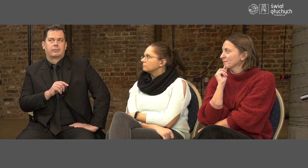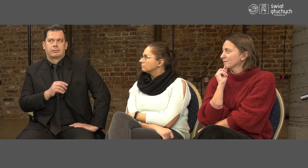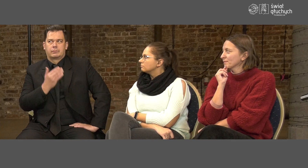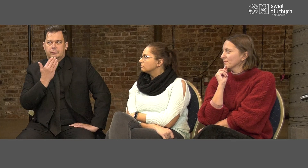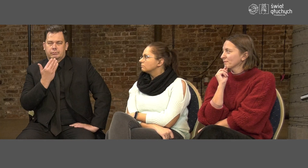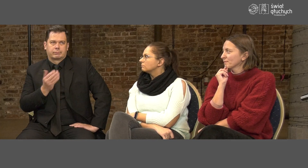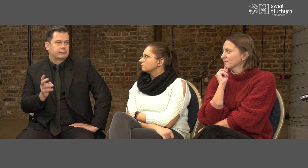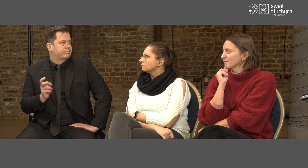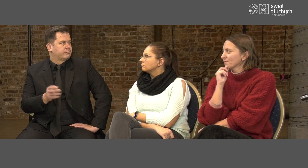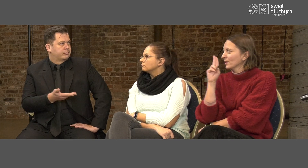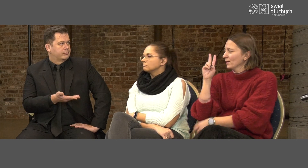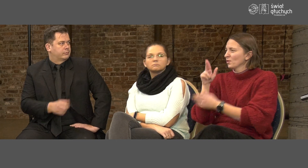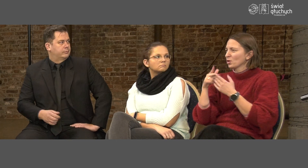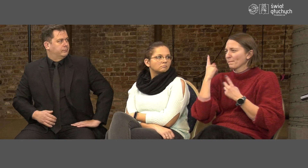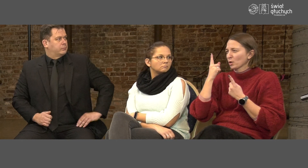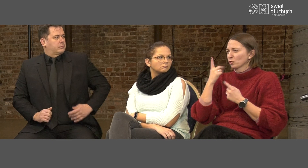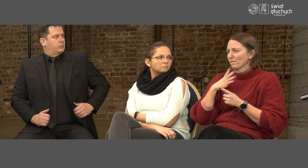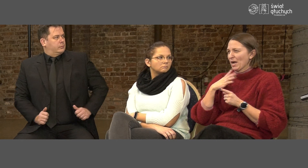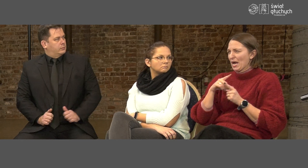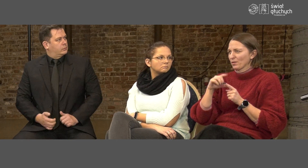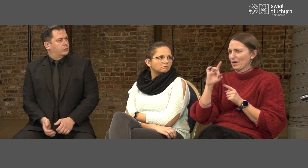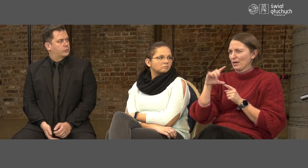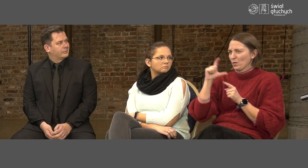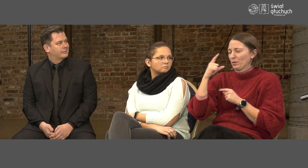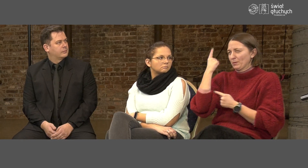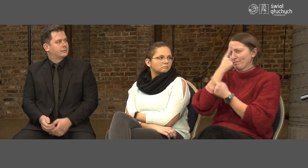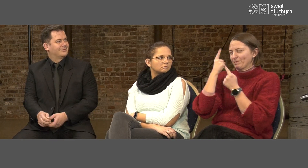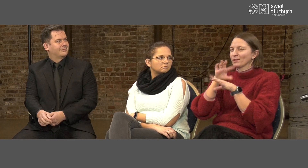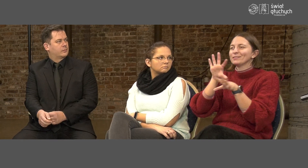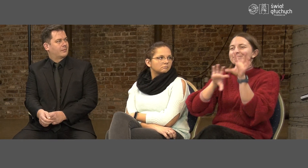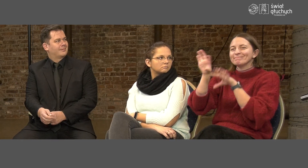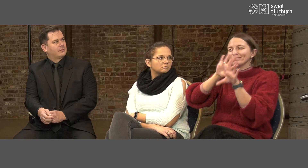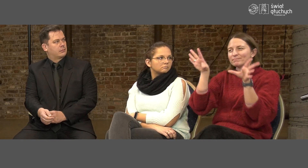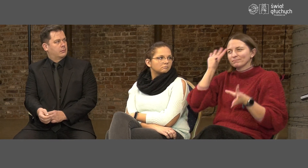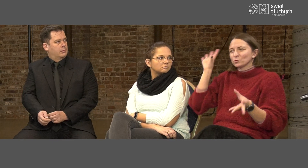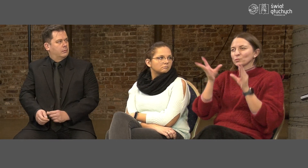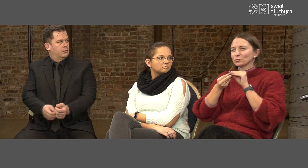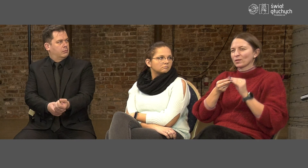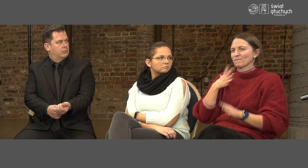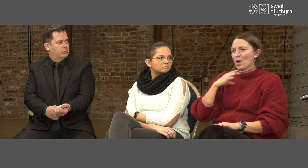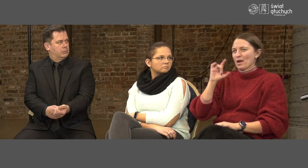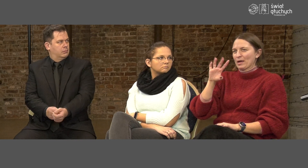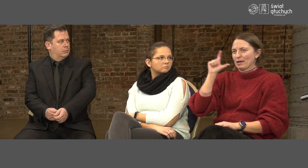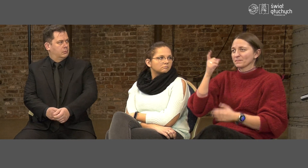[Tomek] Yes. Thank you. Kinga. [Kinga] I think that a capital "G" — when I observe it, I prefer the capital "G." Why?